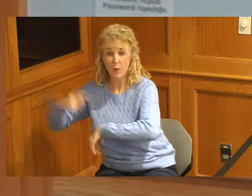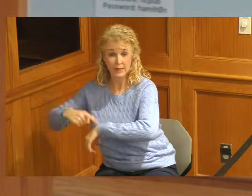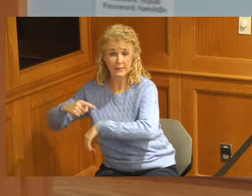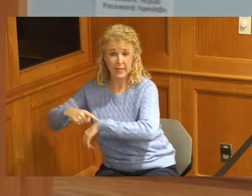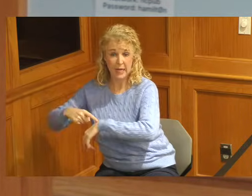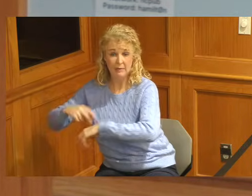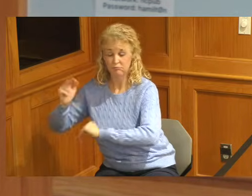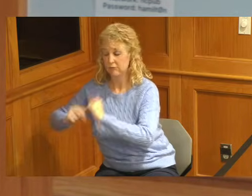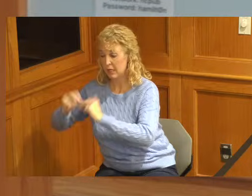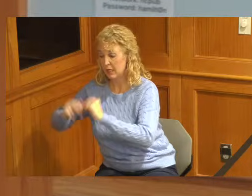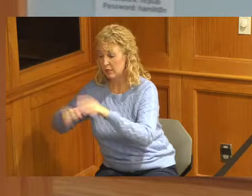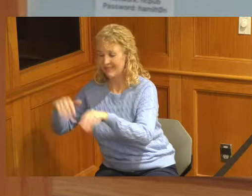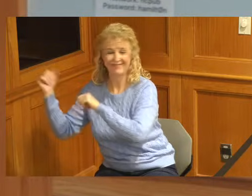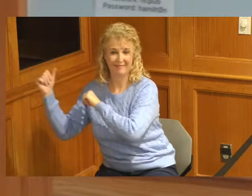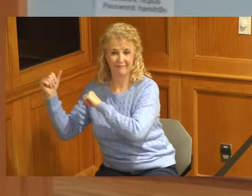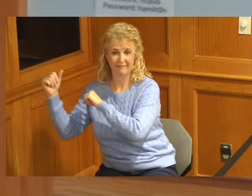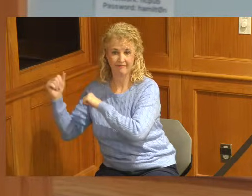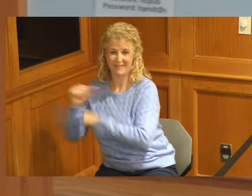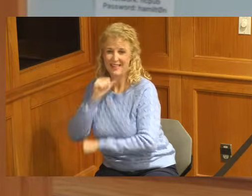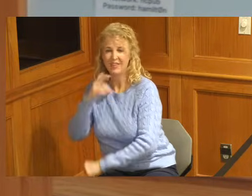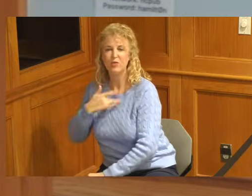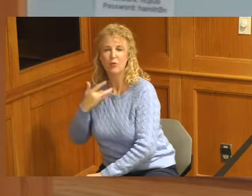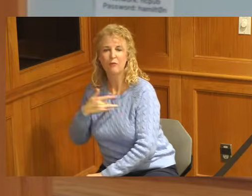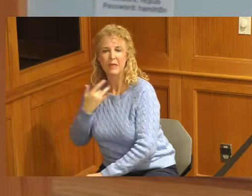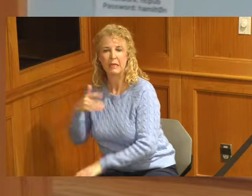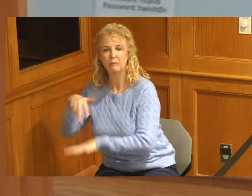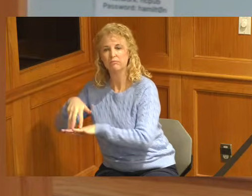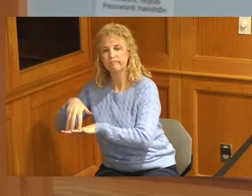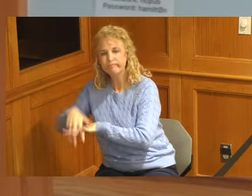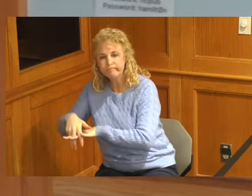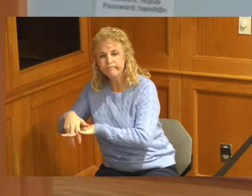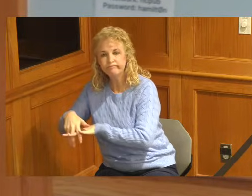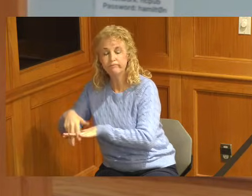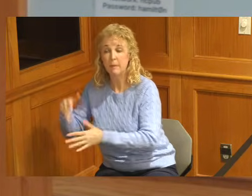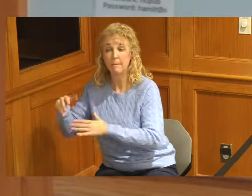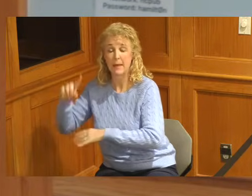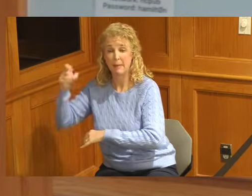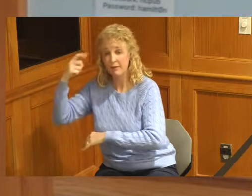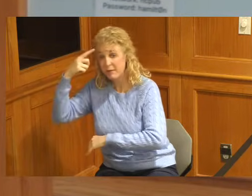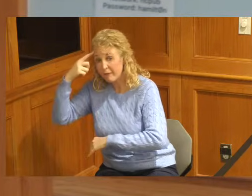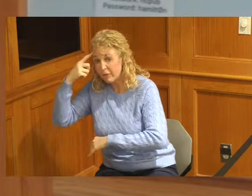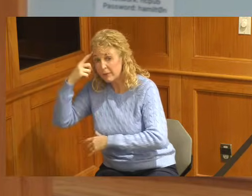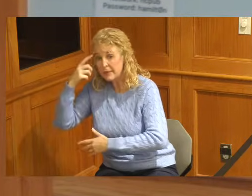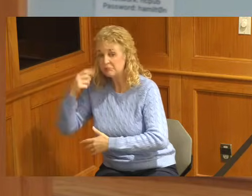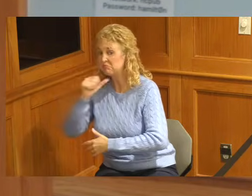the communities community township governments if that's what it is or the various community